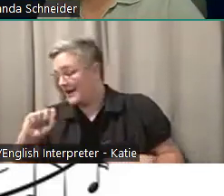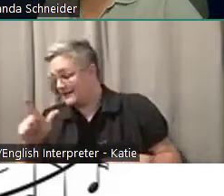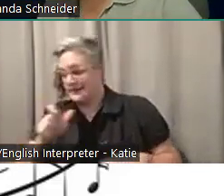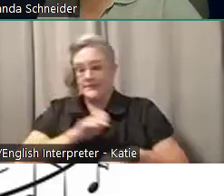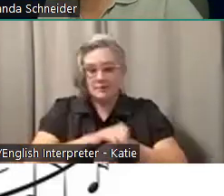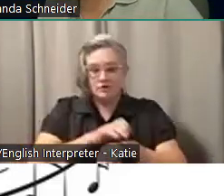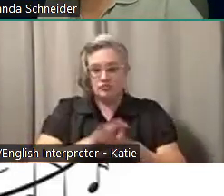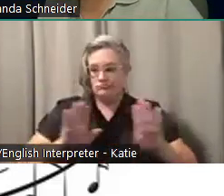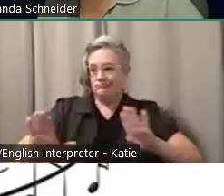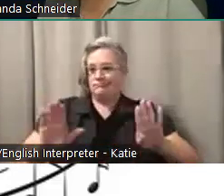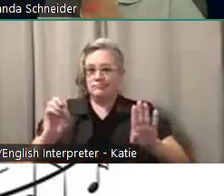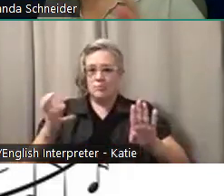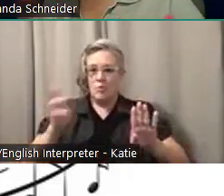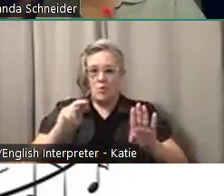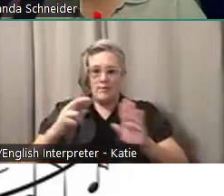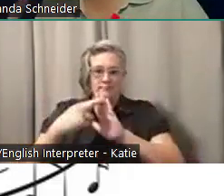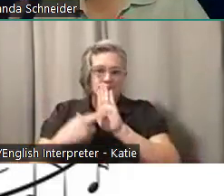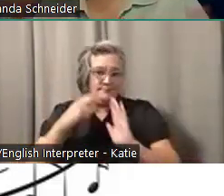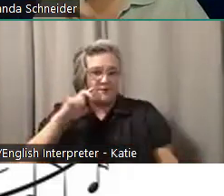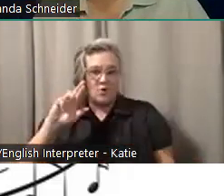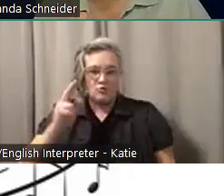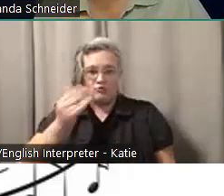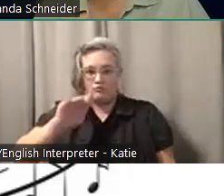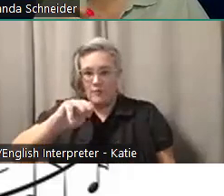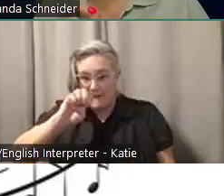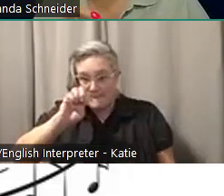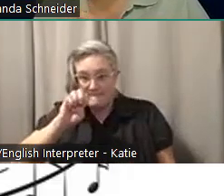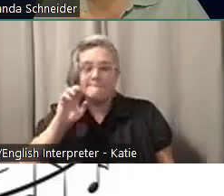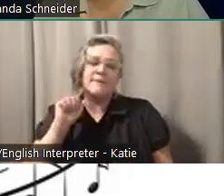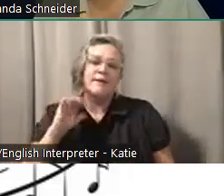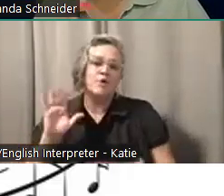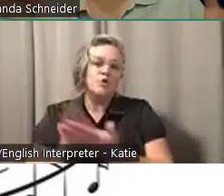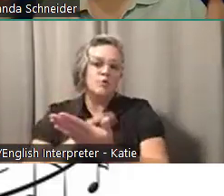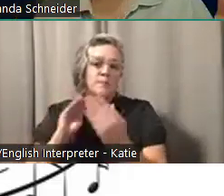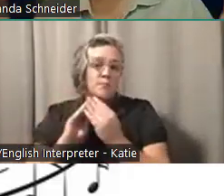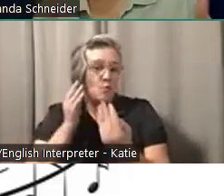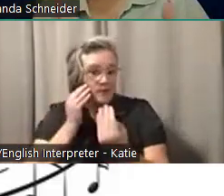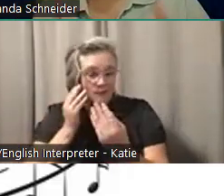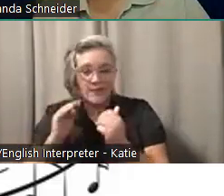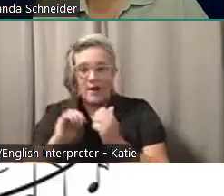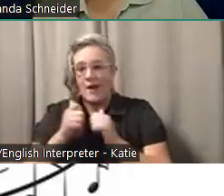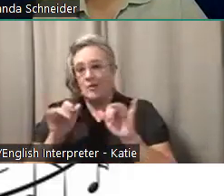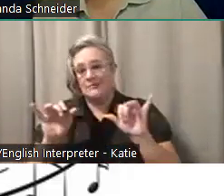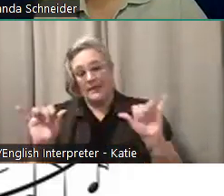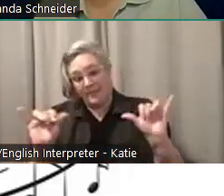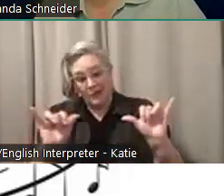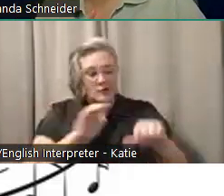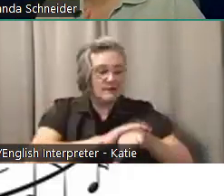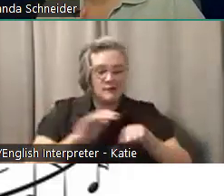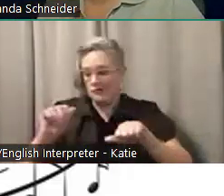Each had their own rhyming conventions, so you can learn more about how those are, um, similar and different in both languages.